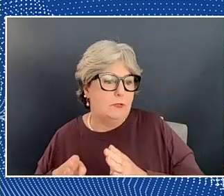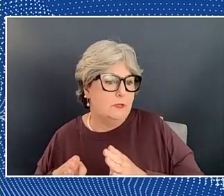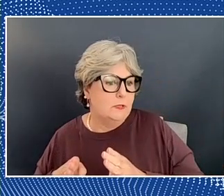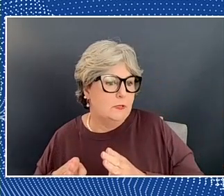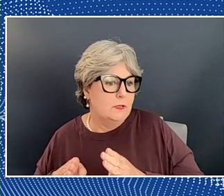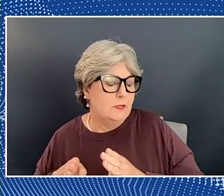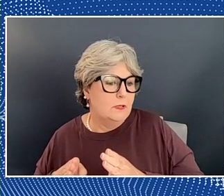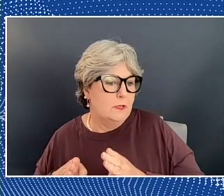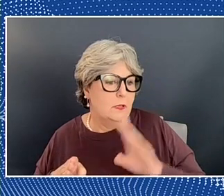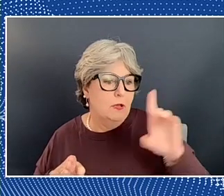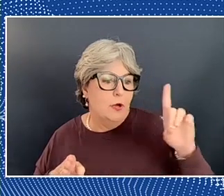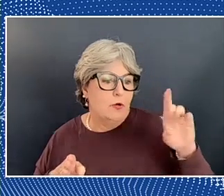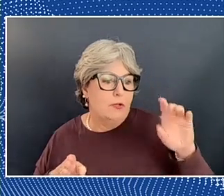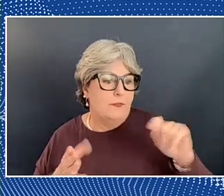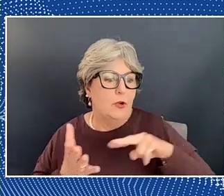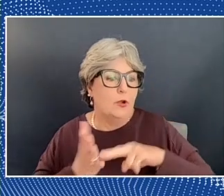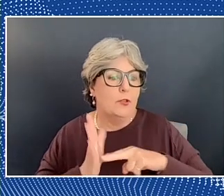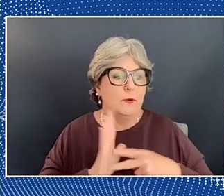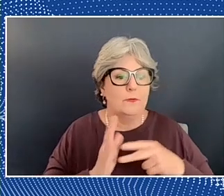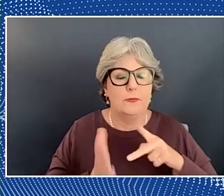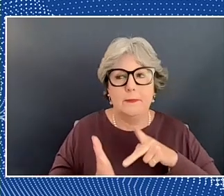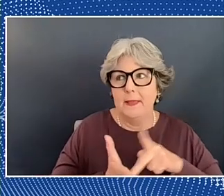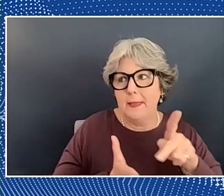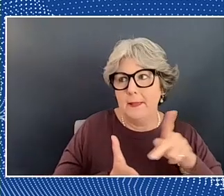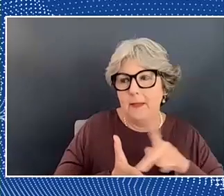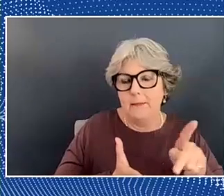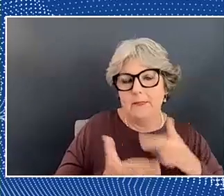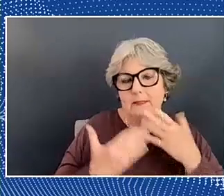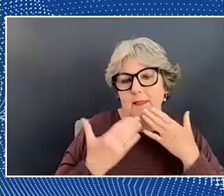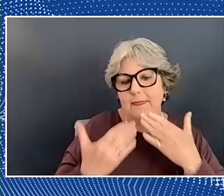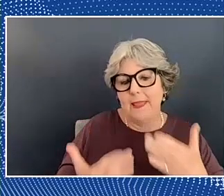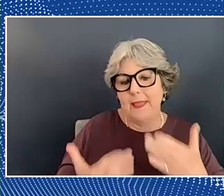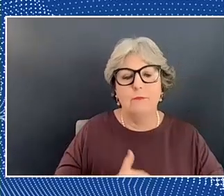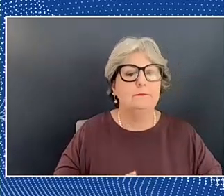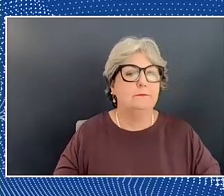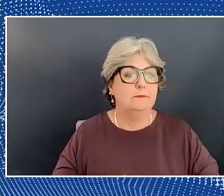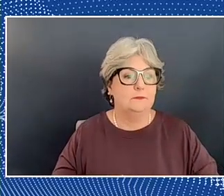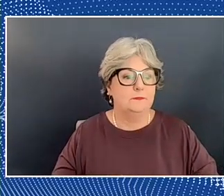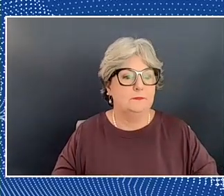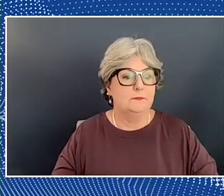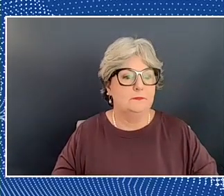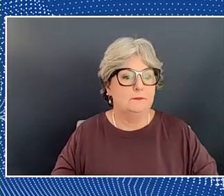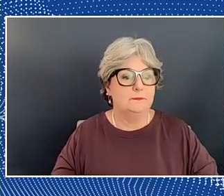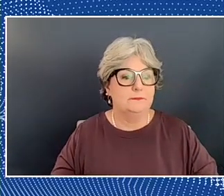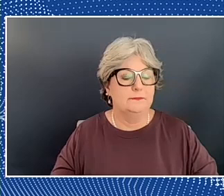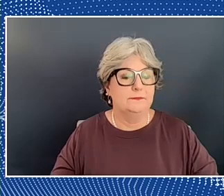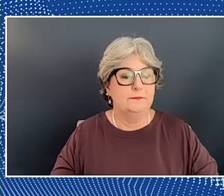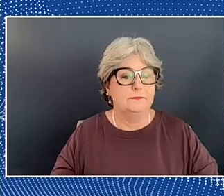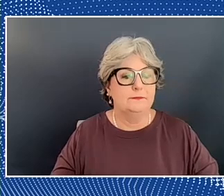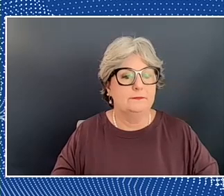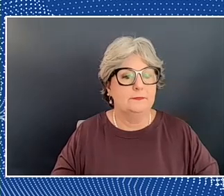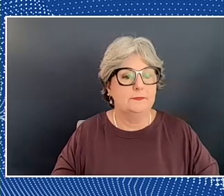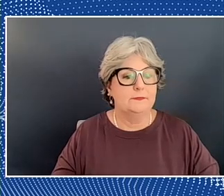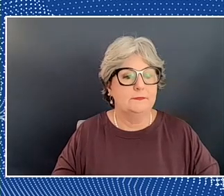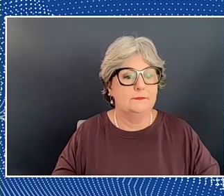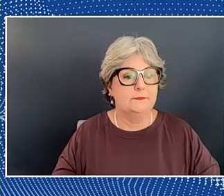the purpose of making payments. Thank you. Thank you. Brady, who do we have next?